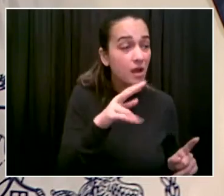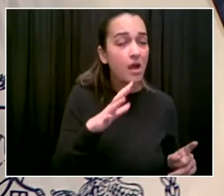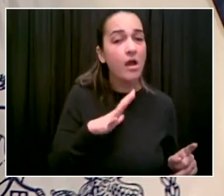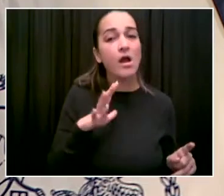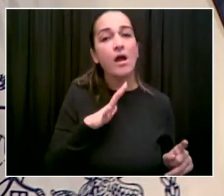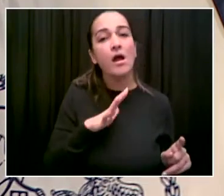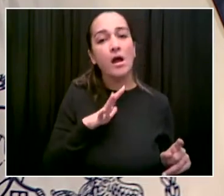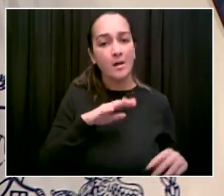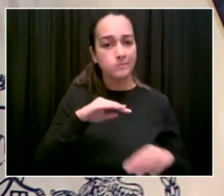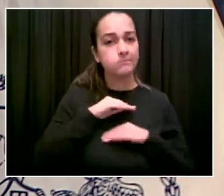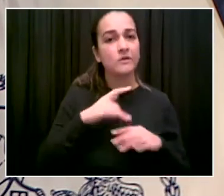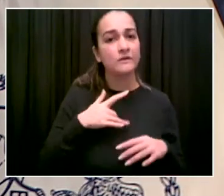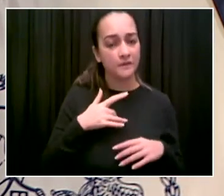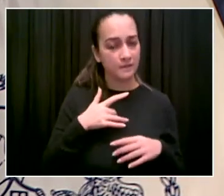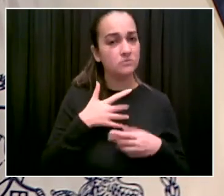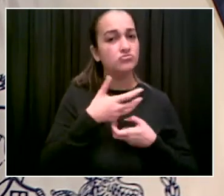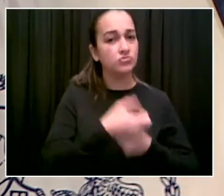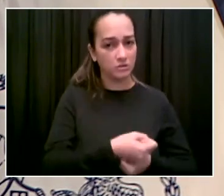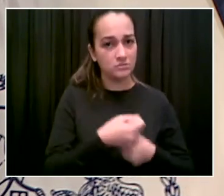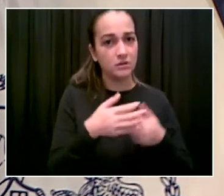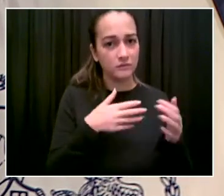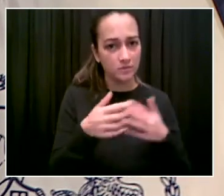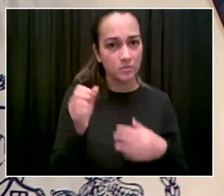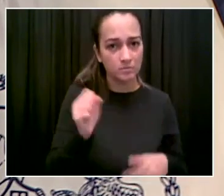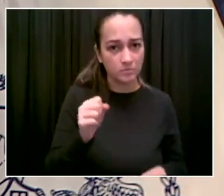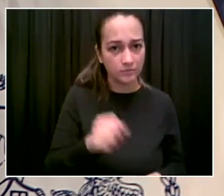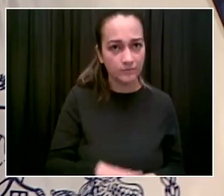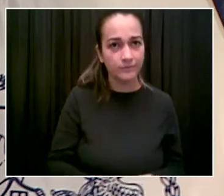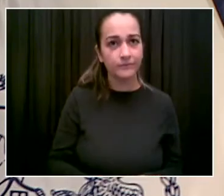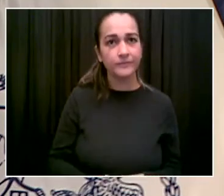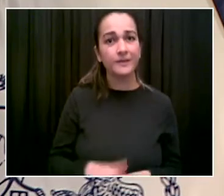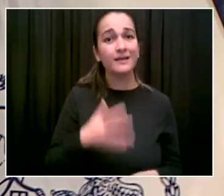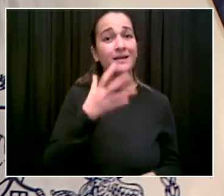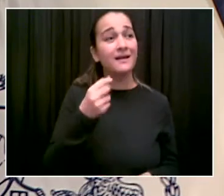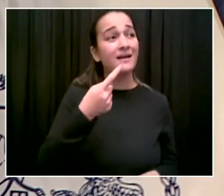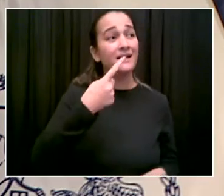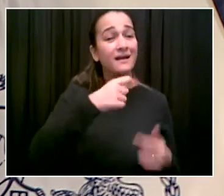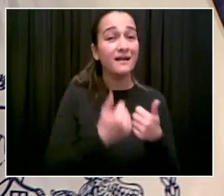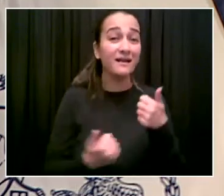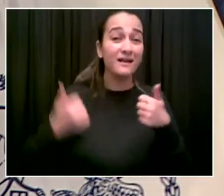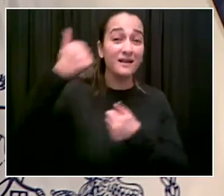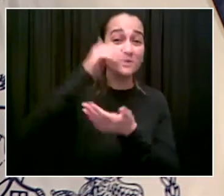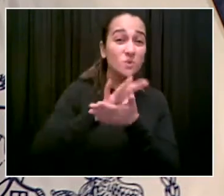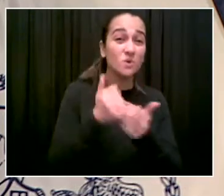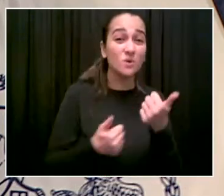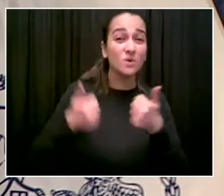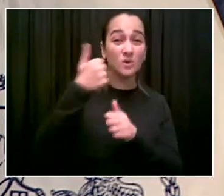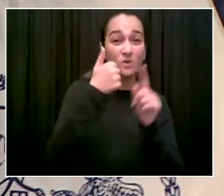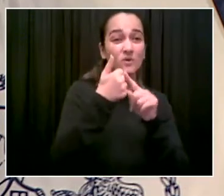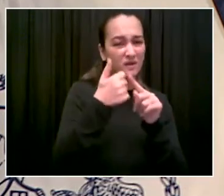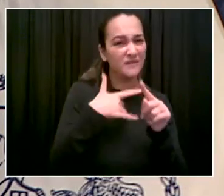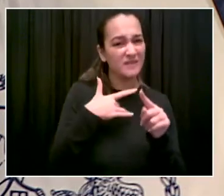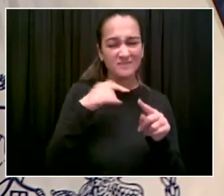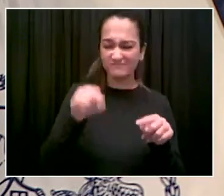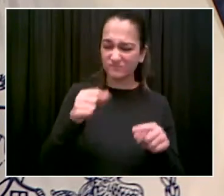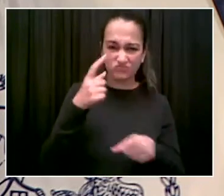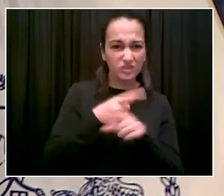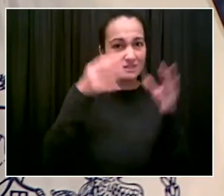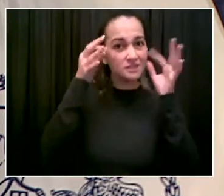QUESTIONS. THE CHANCELLOR SAID THE KIDS NEED TO BE BACK N I SCHOOL.